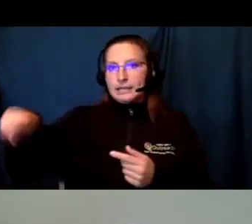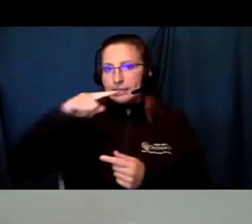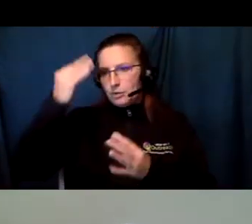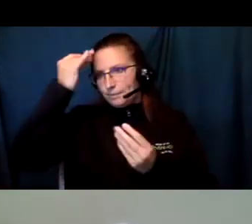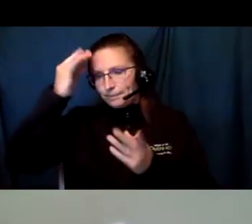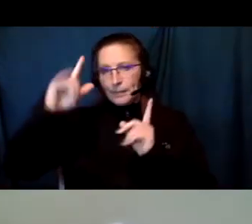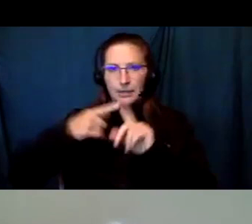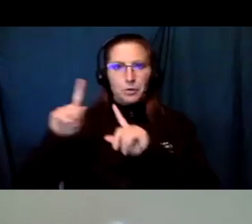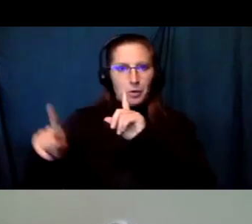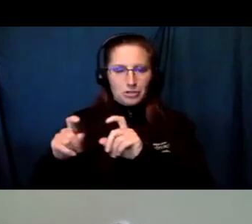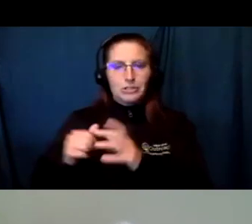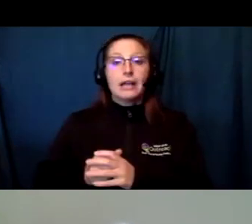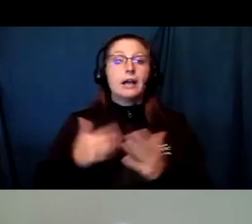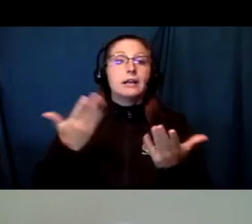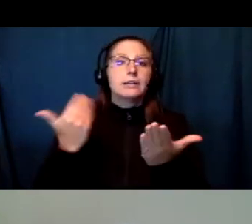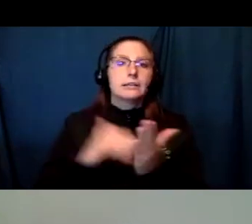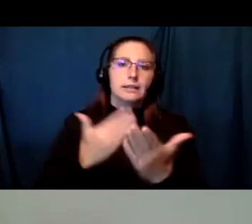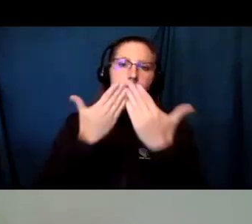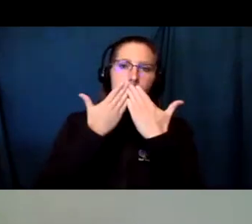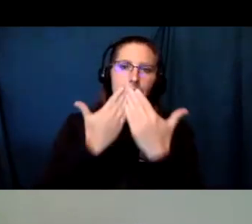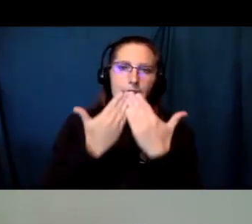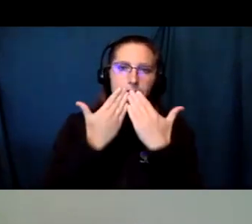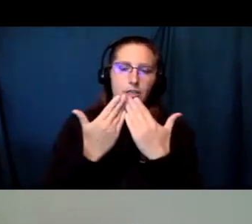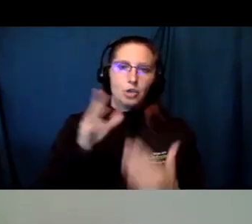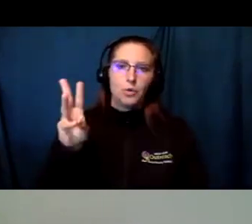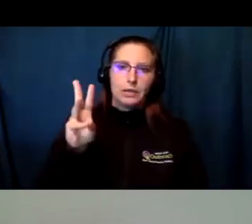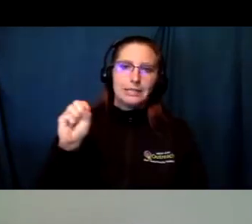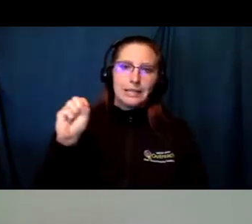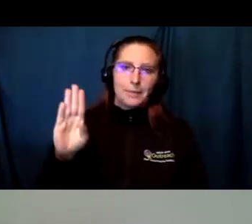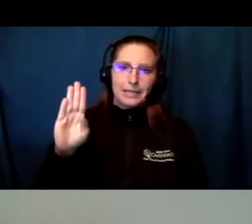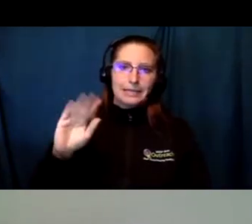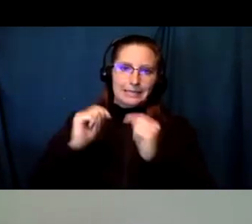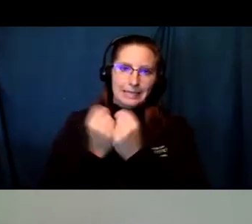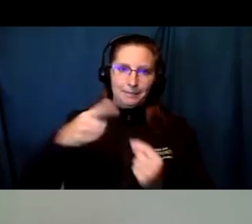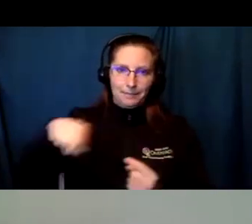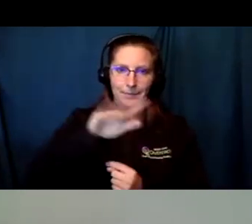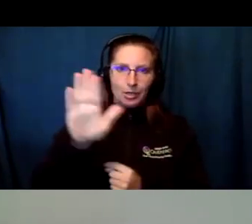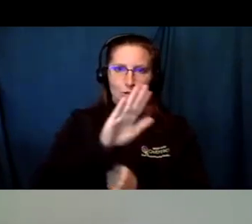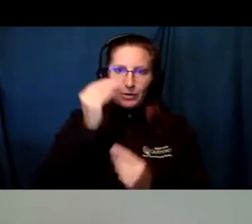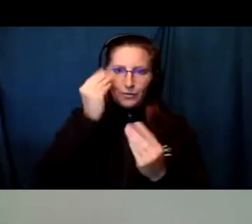is to thank the Wisconsin Sound Beginnings team for their updates. We knew there were lots of new